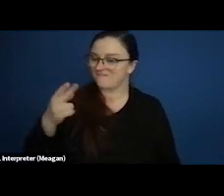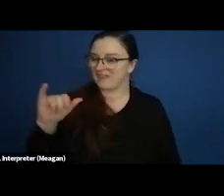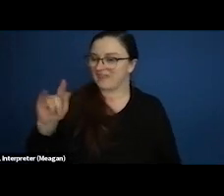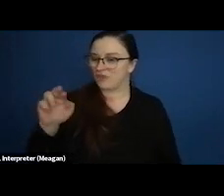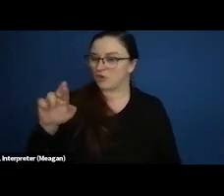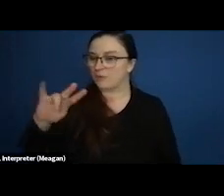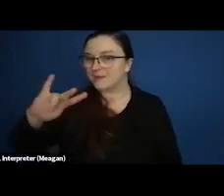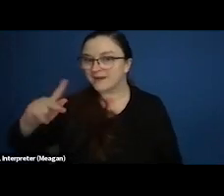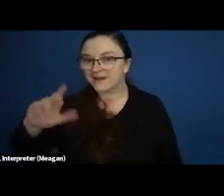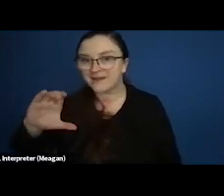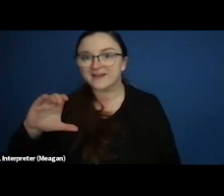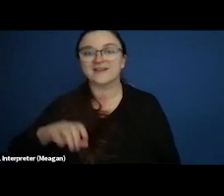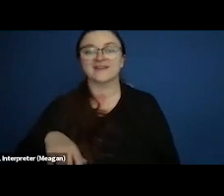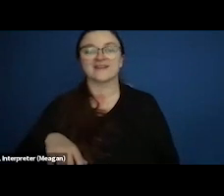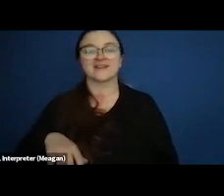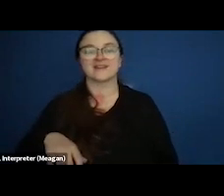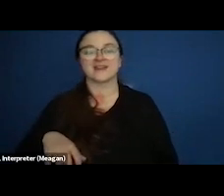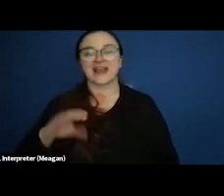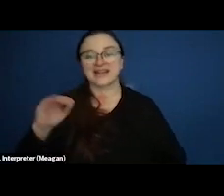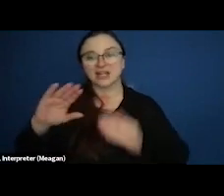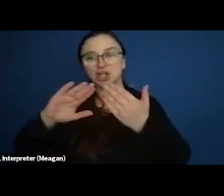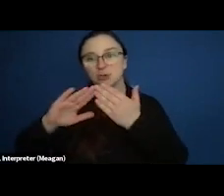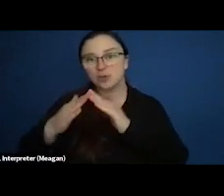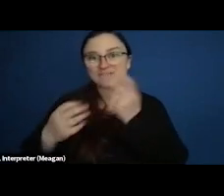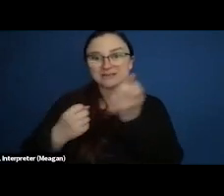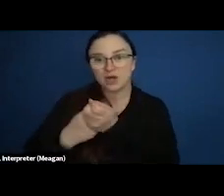and other resourceful community supports.